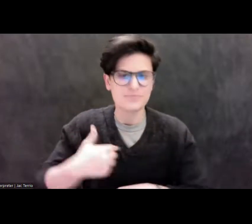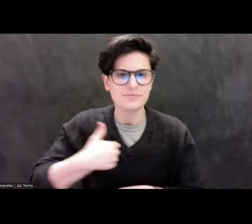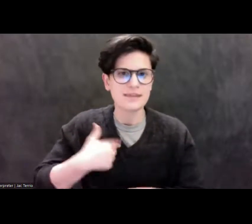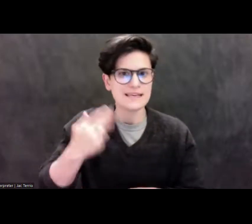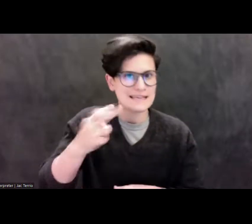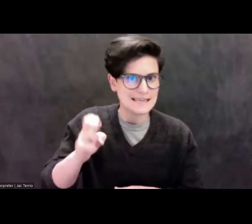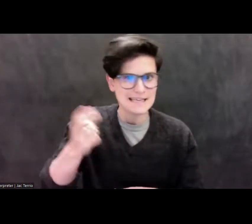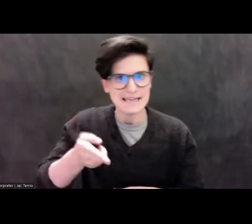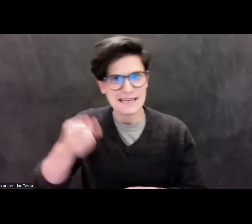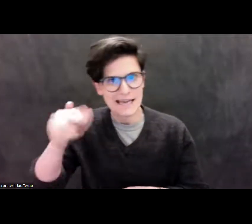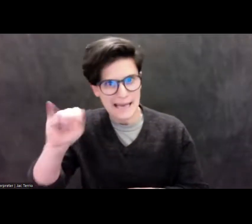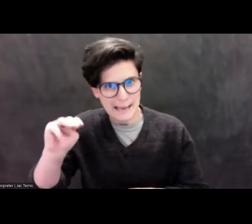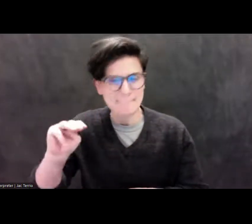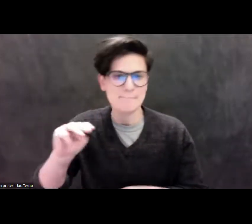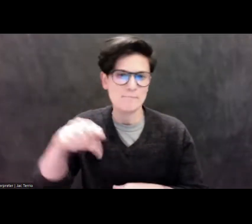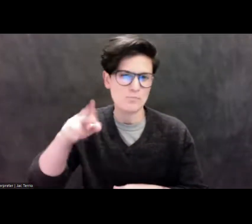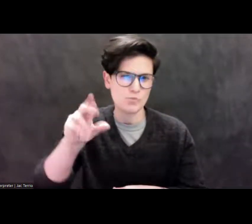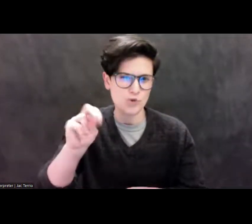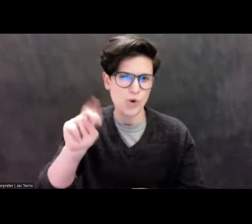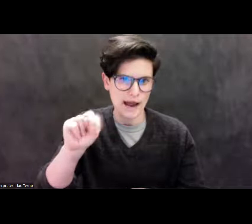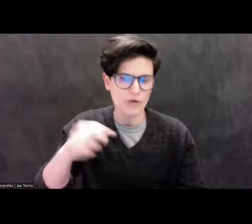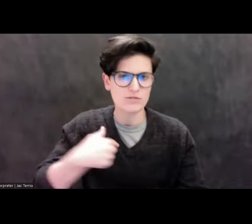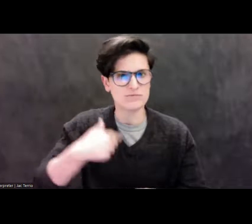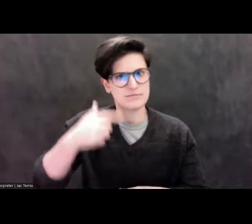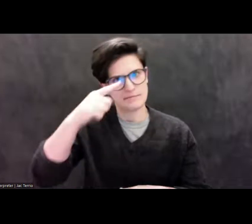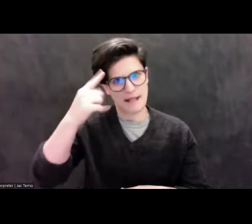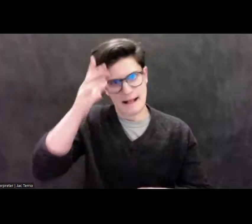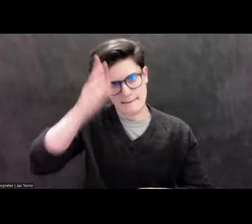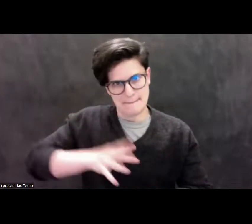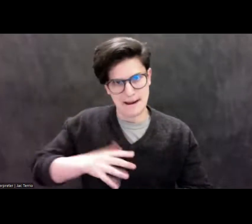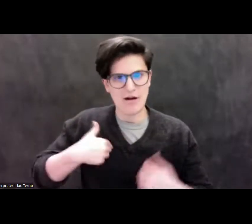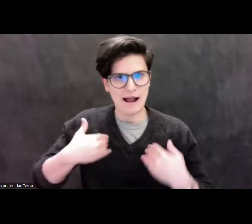15:05:35 I have on black rim glasses. and i'm wearing a white shirt with a multi-colored